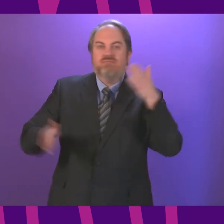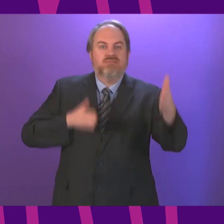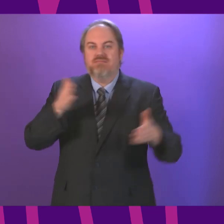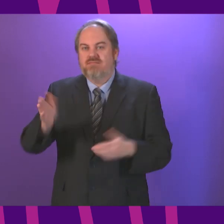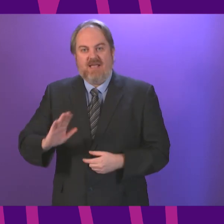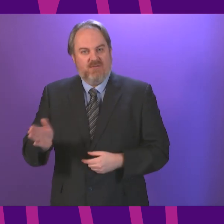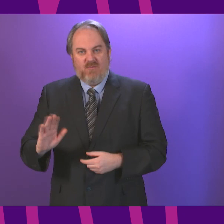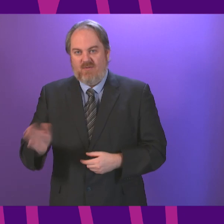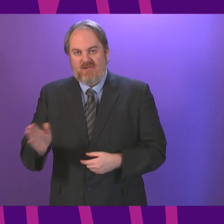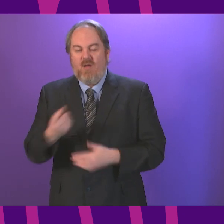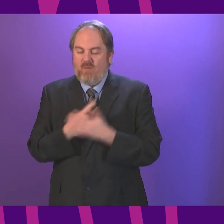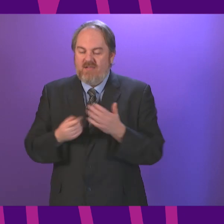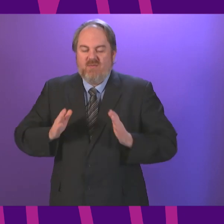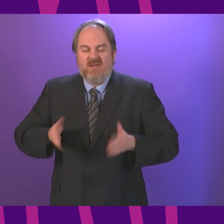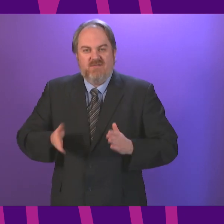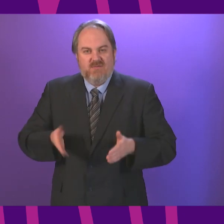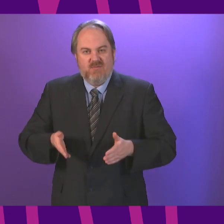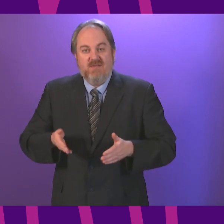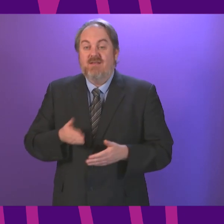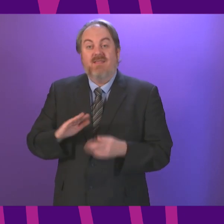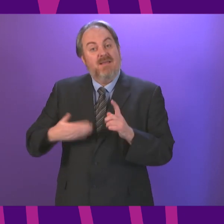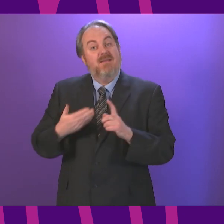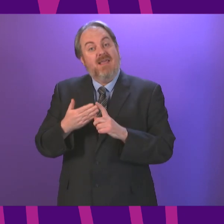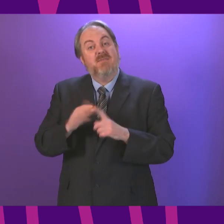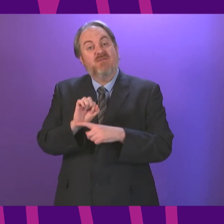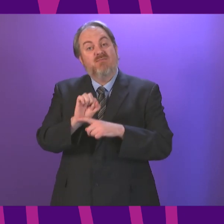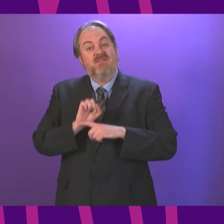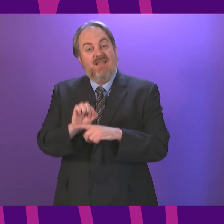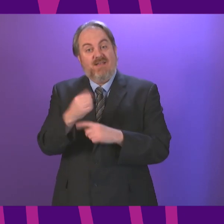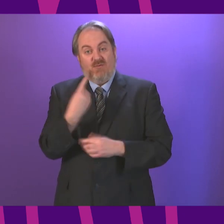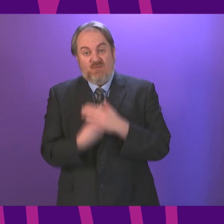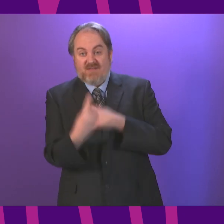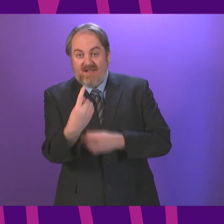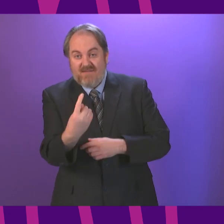continue to protect ourselves and one another. It is also how we will get back—I hope soon—to